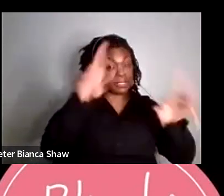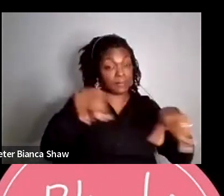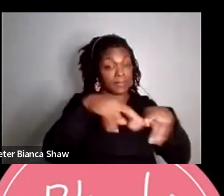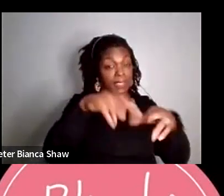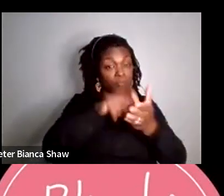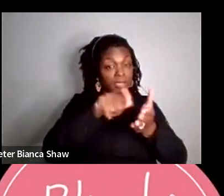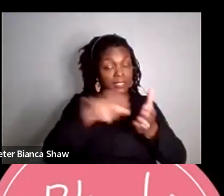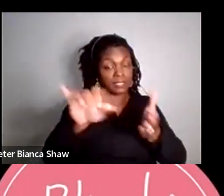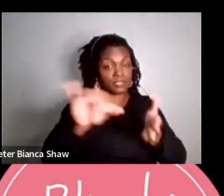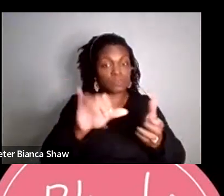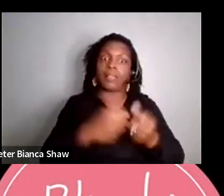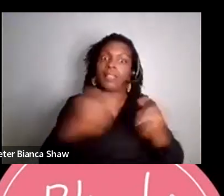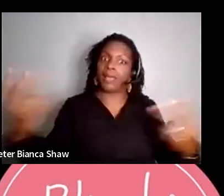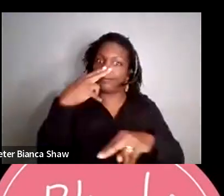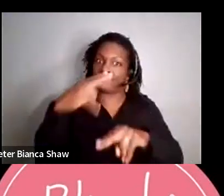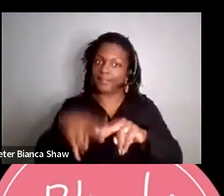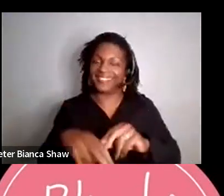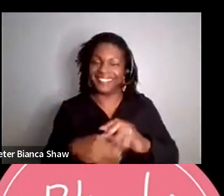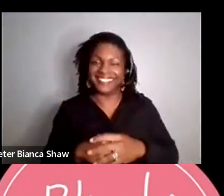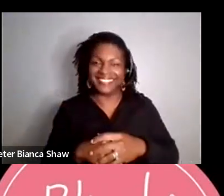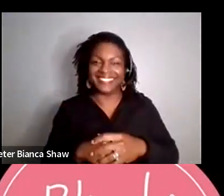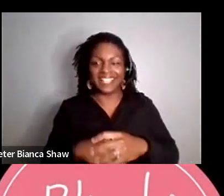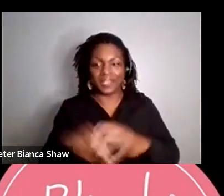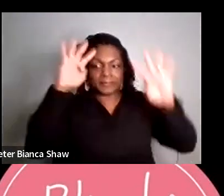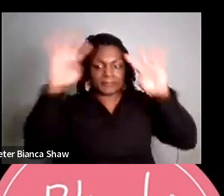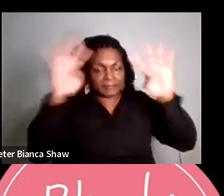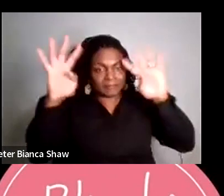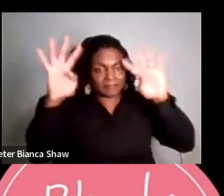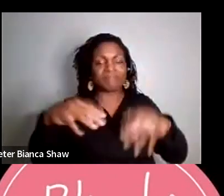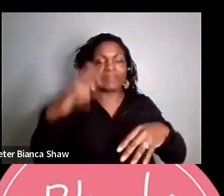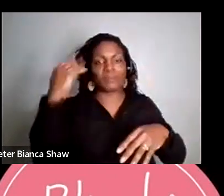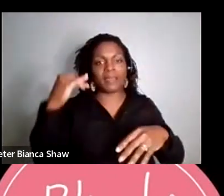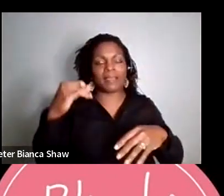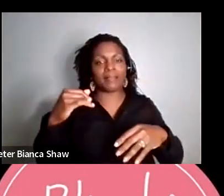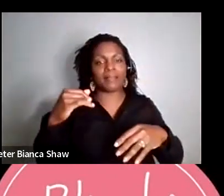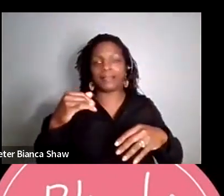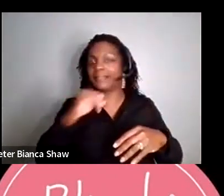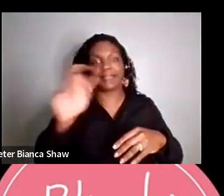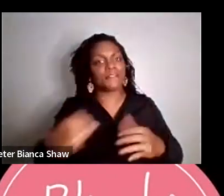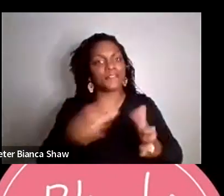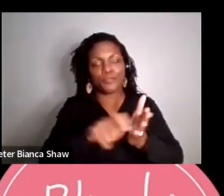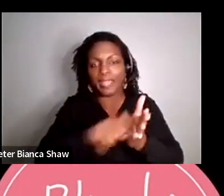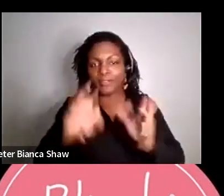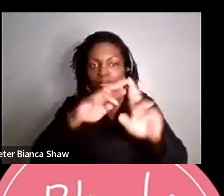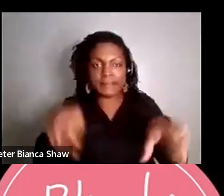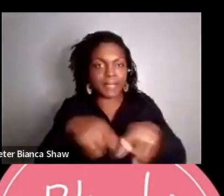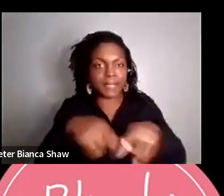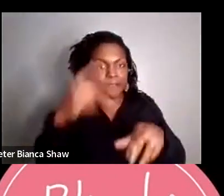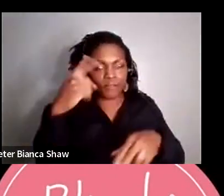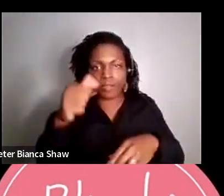We had a lot of creativity because they did not have to write a resume for themselves.